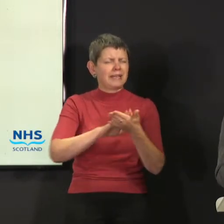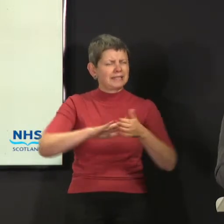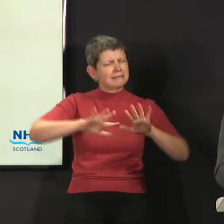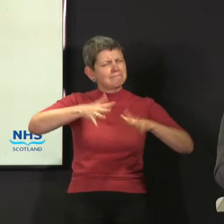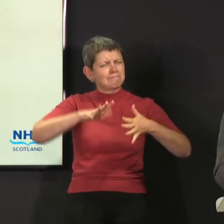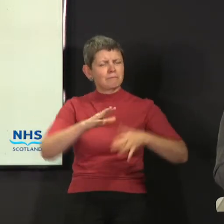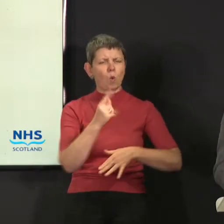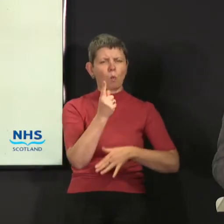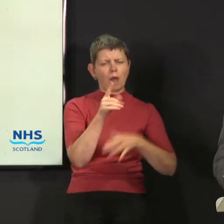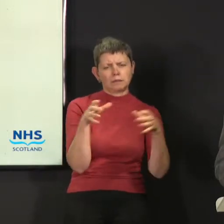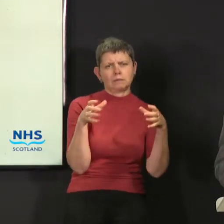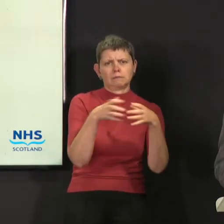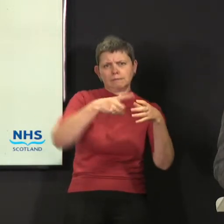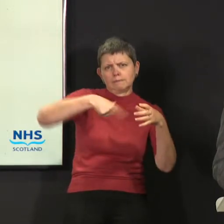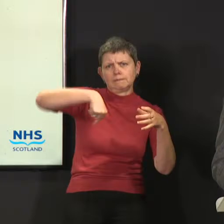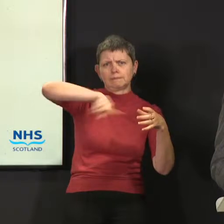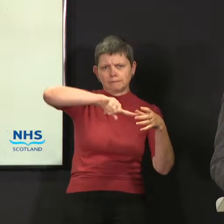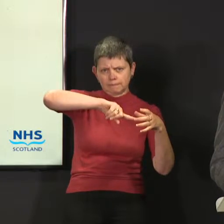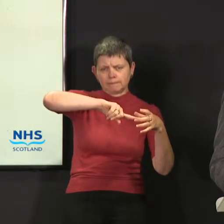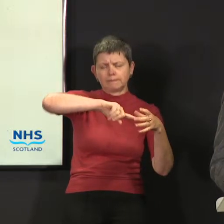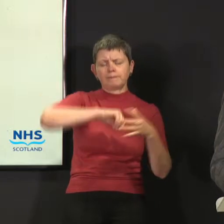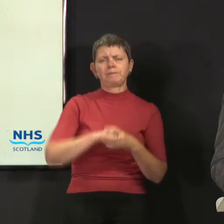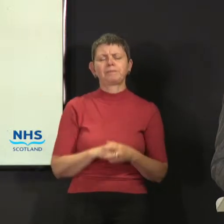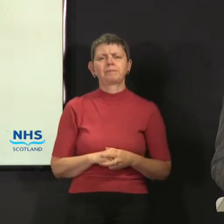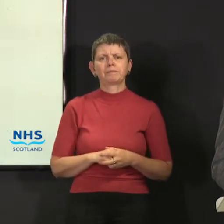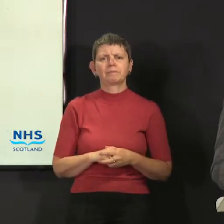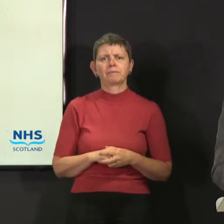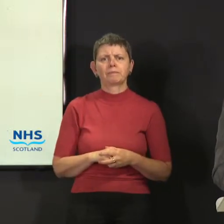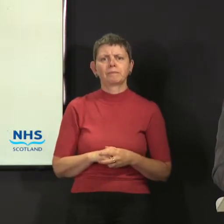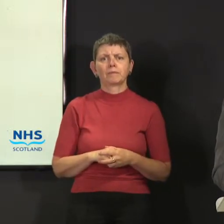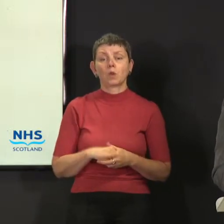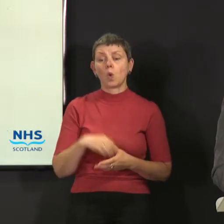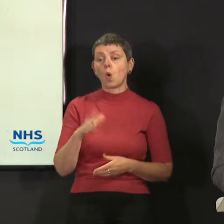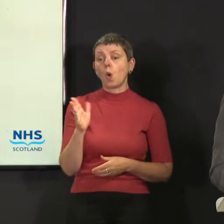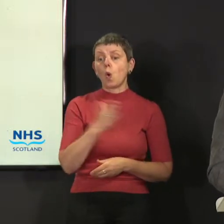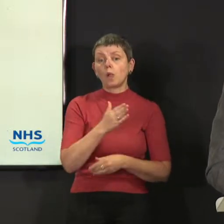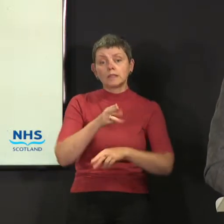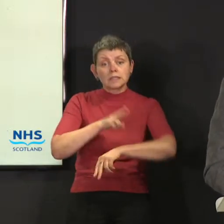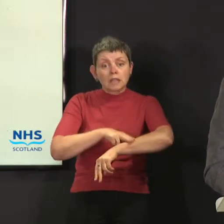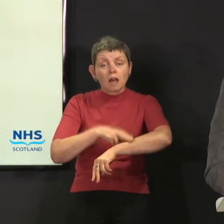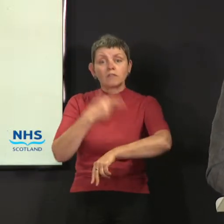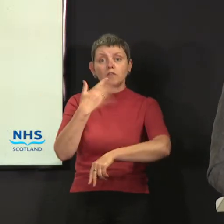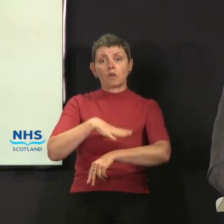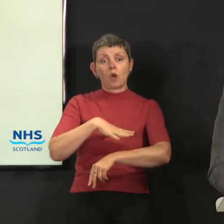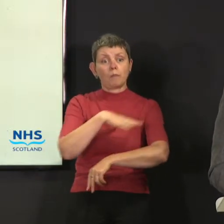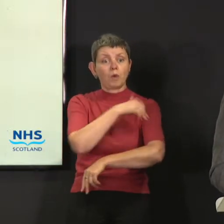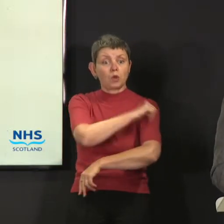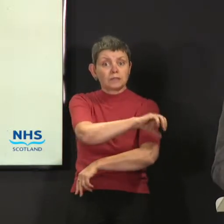both of the jurisdictions. We're reaching out to all the staff from the hospital who live in Dumfries and Galloway with a